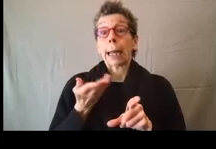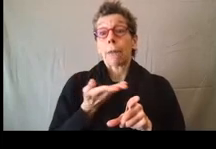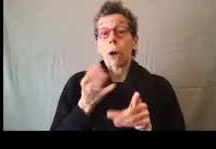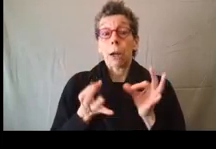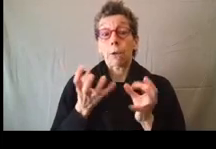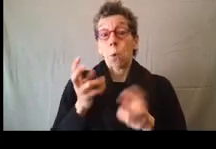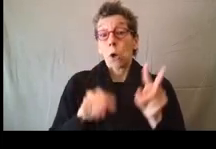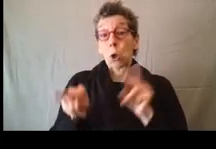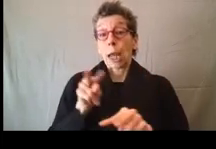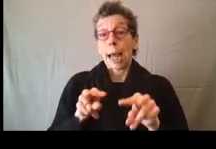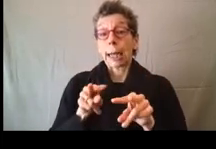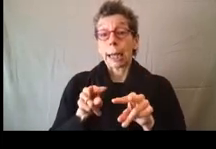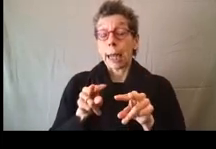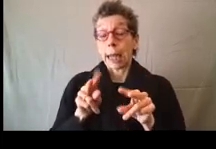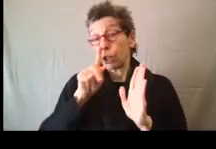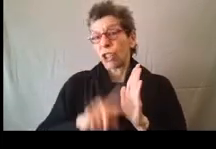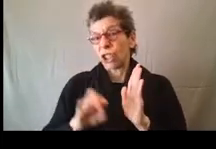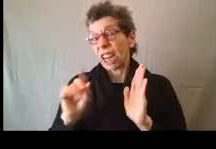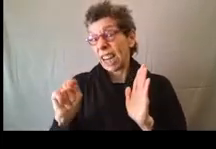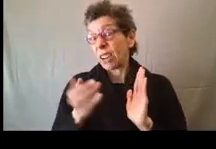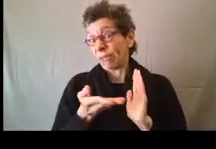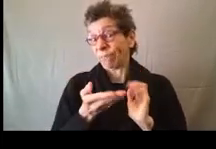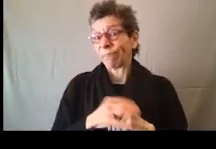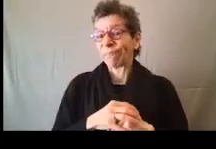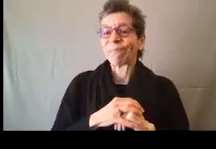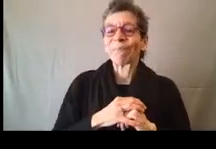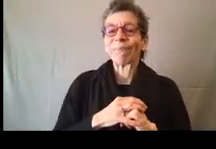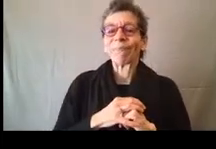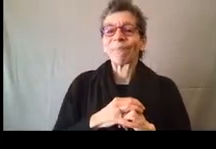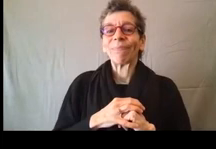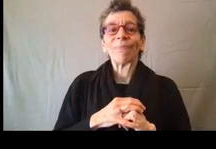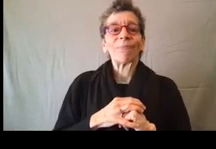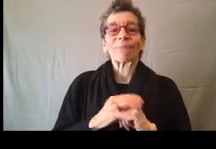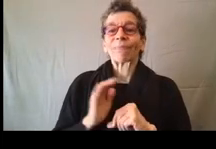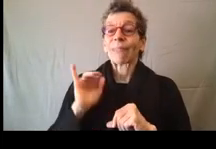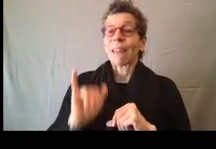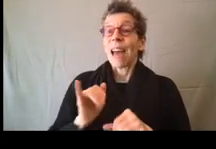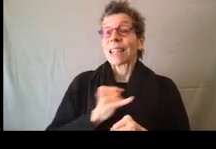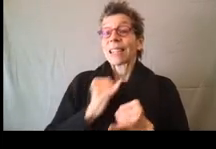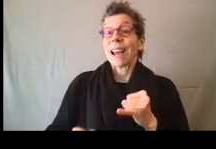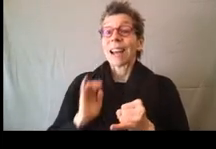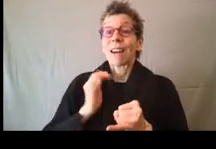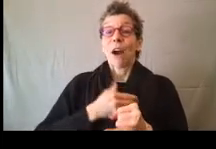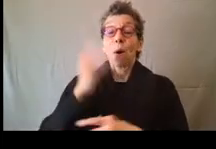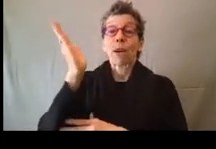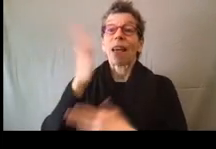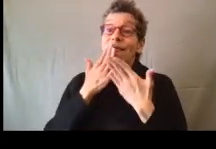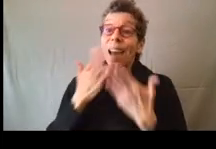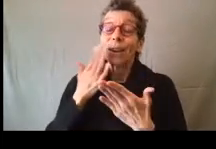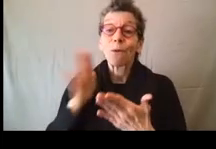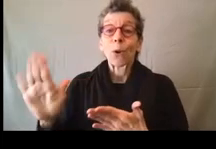you would like to check it out. And here concludes our presentation. Thank you so much for listening.